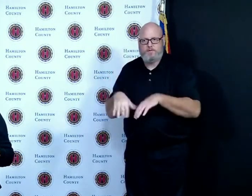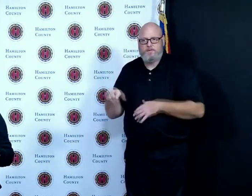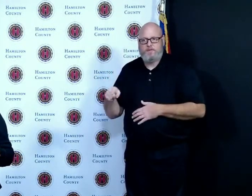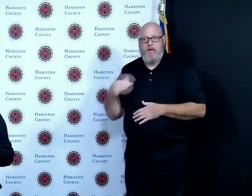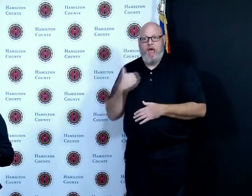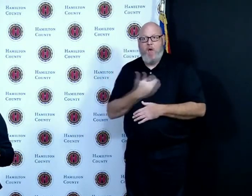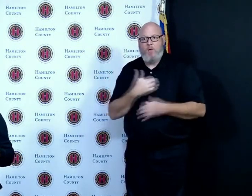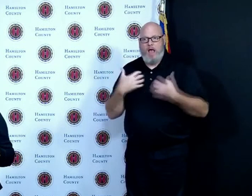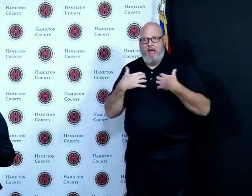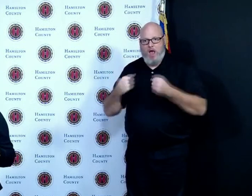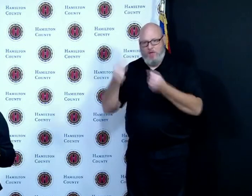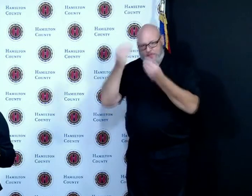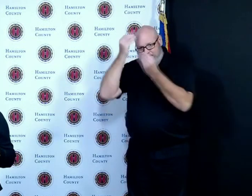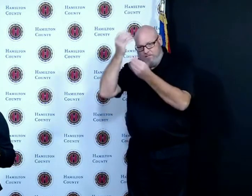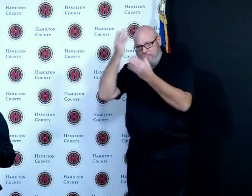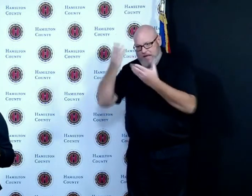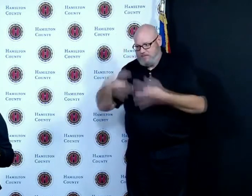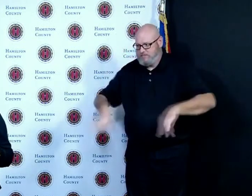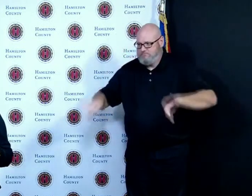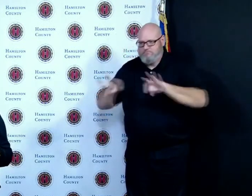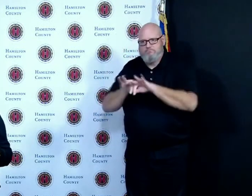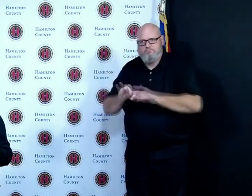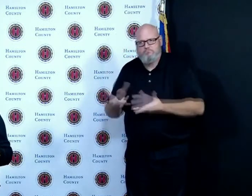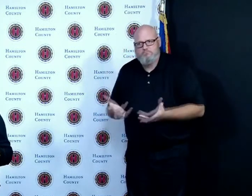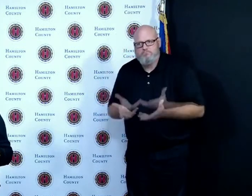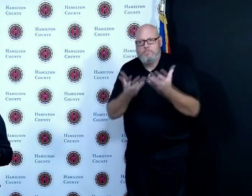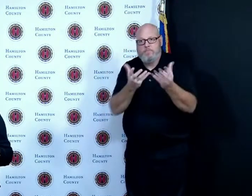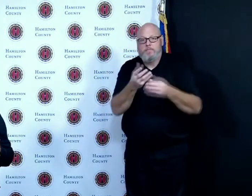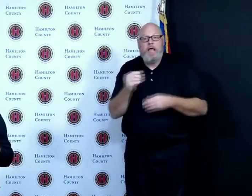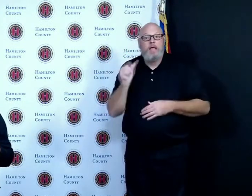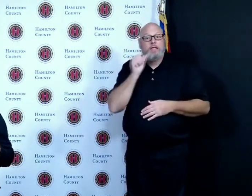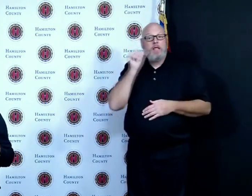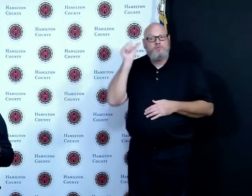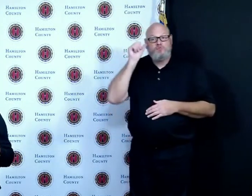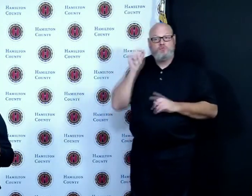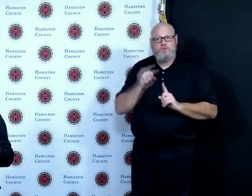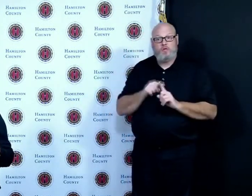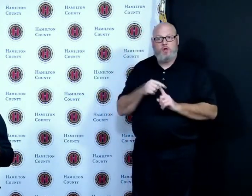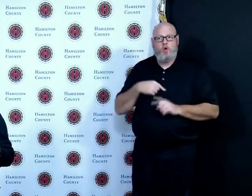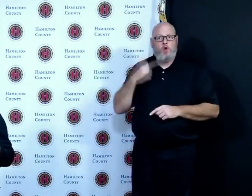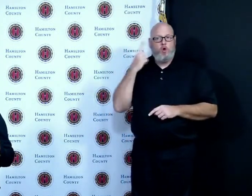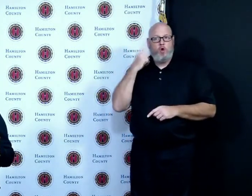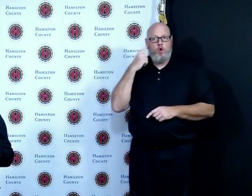may not have the resources to have lawyers or big bankers but can help them navigate so that